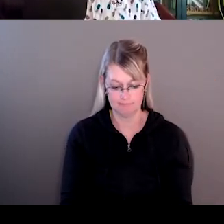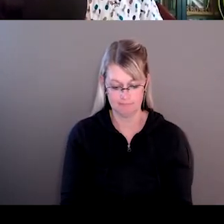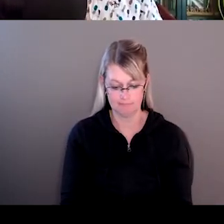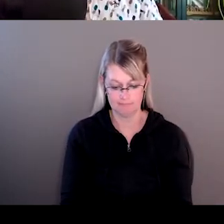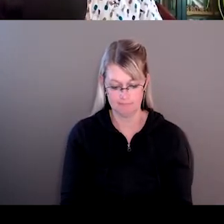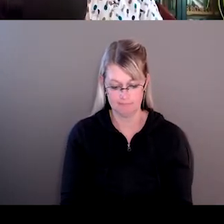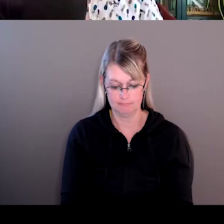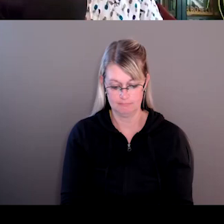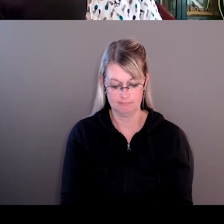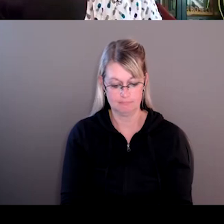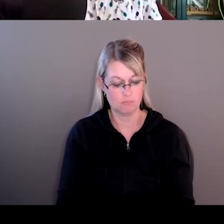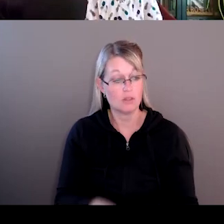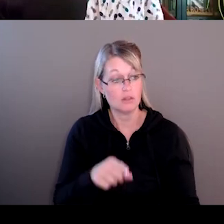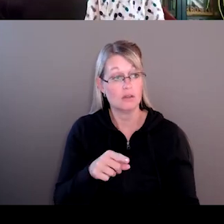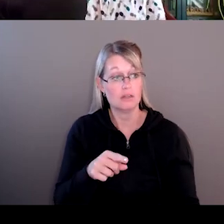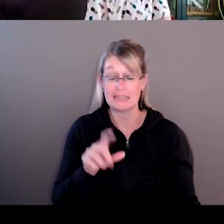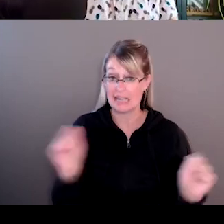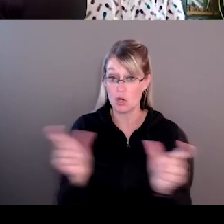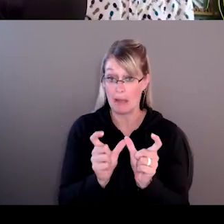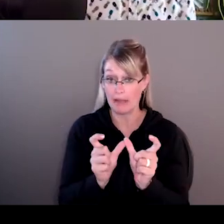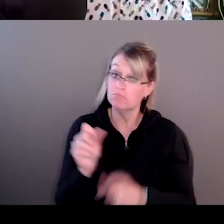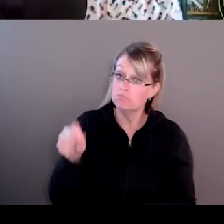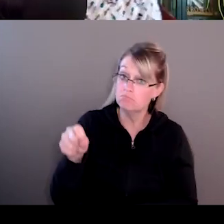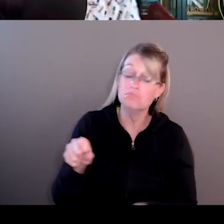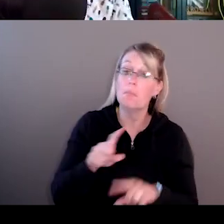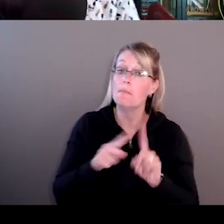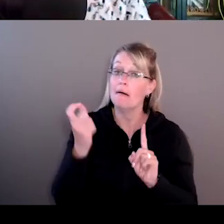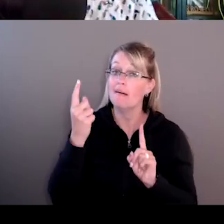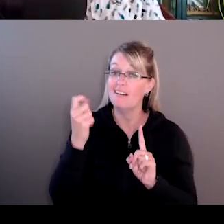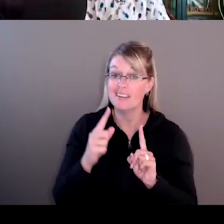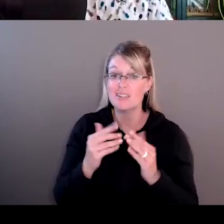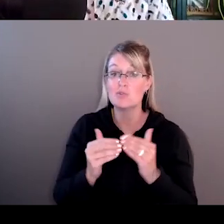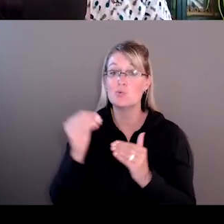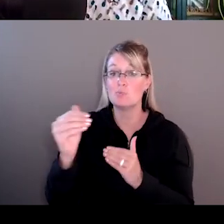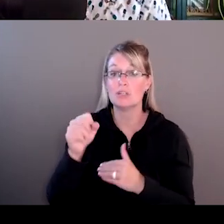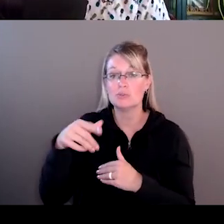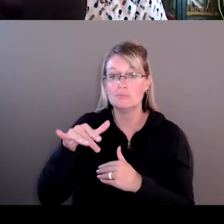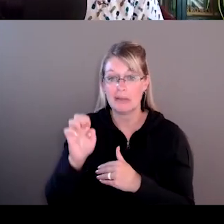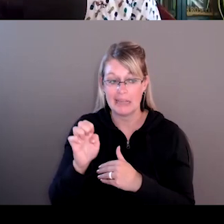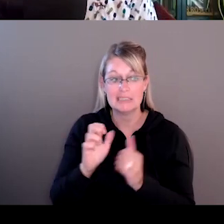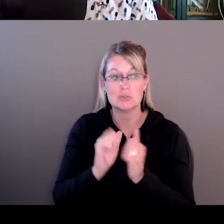these techniques. The risk is that you have too much space taken up with fixed row headers and